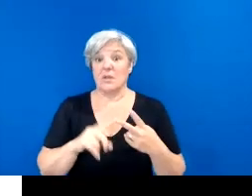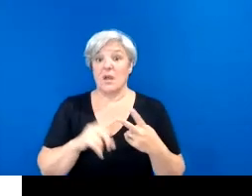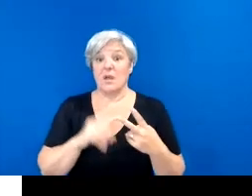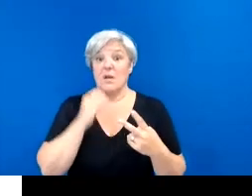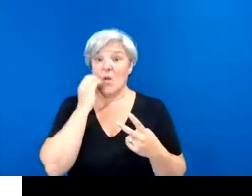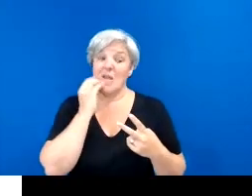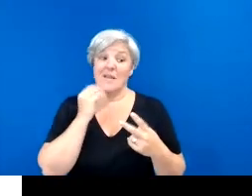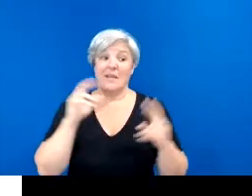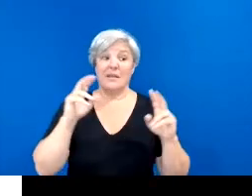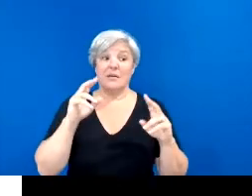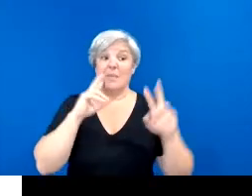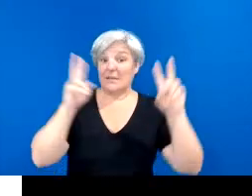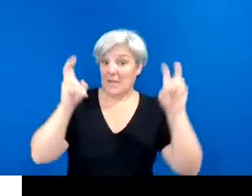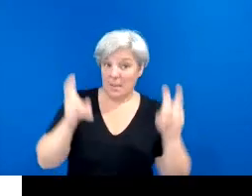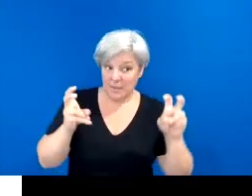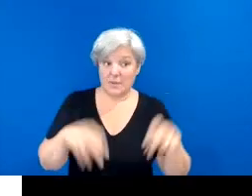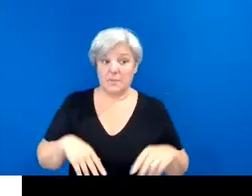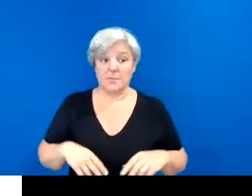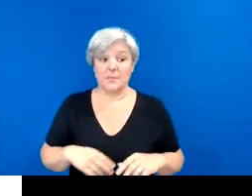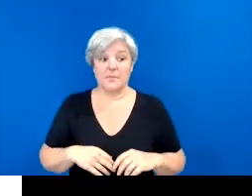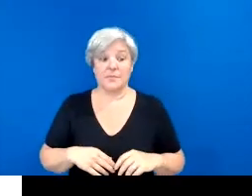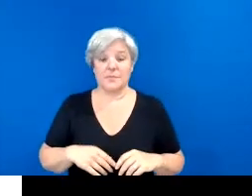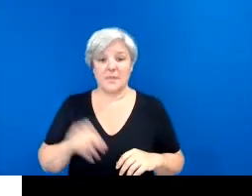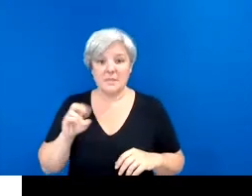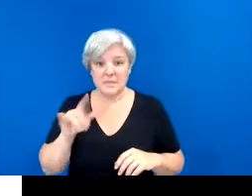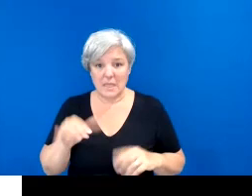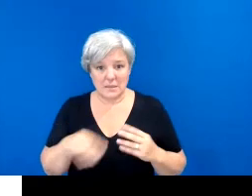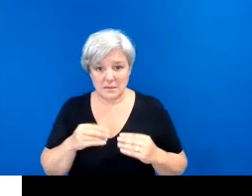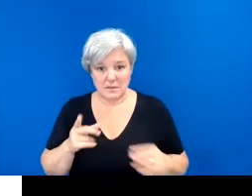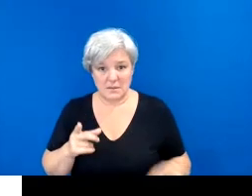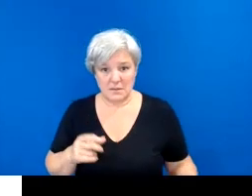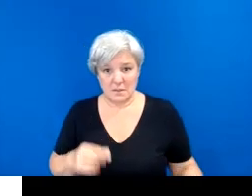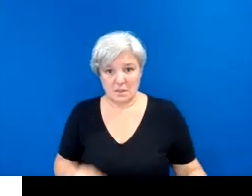by topic. Sally Do you have anything?